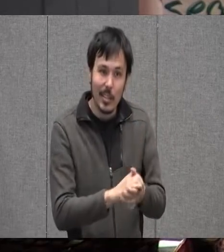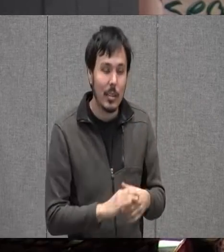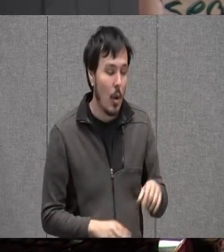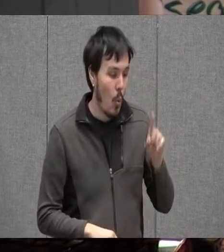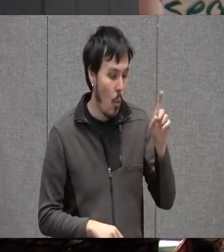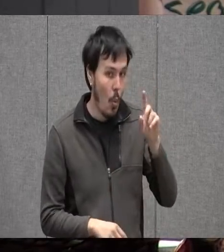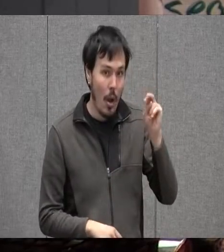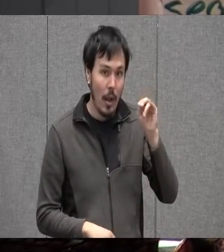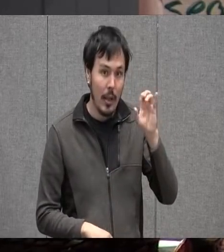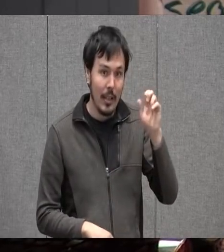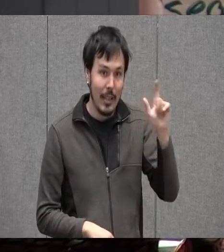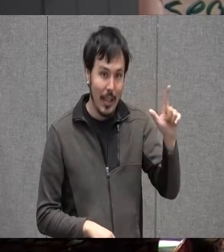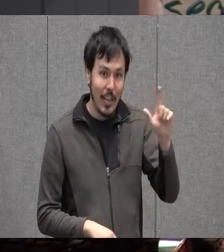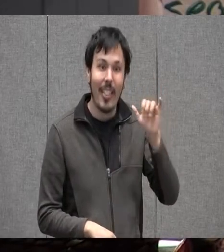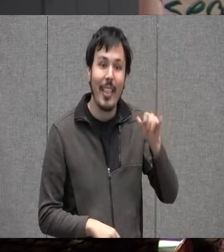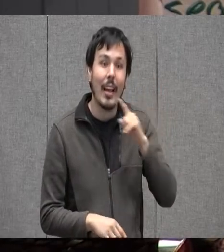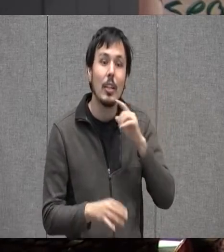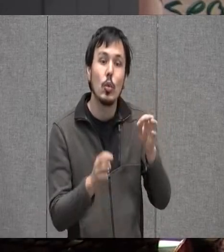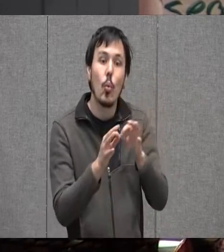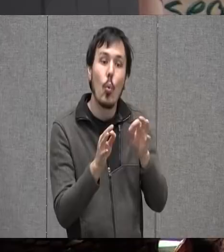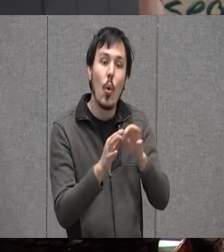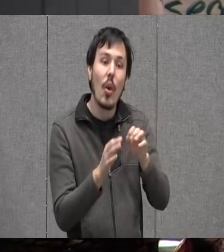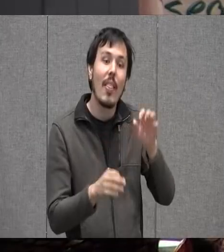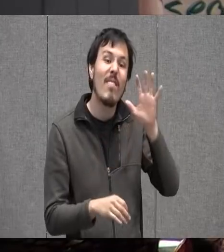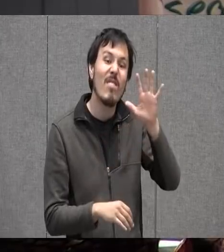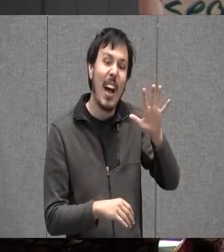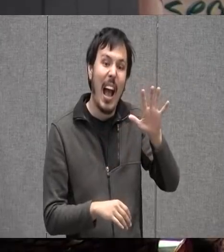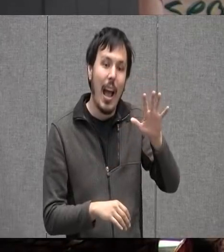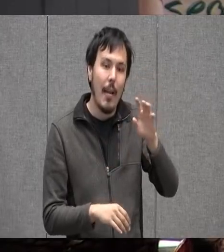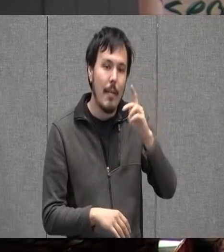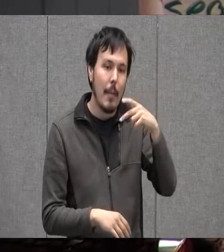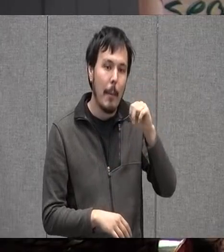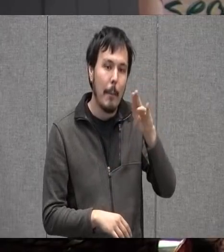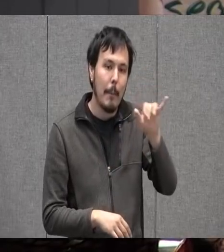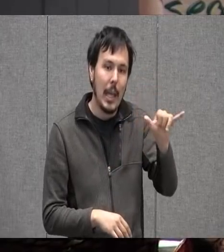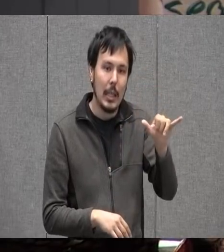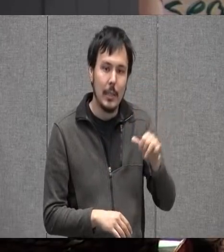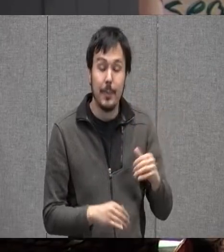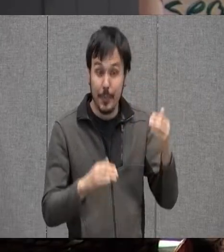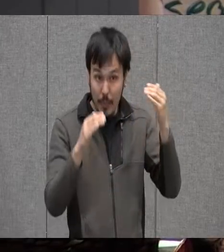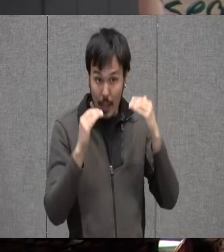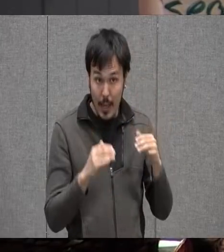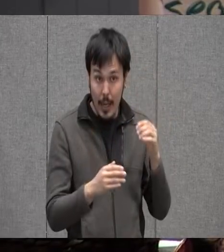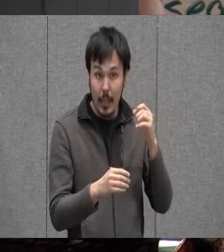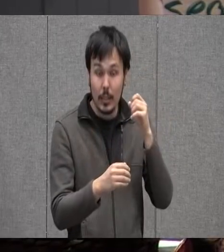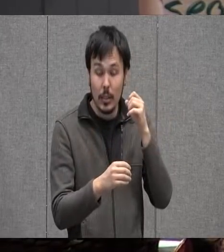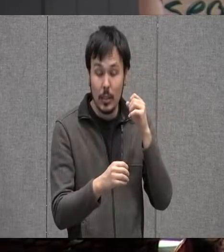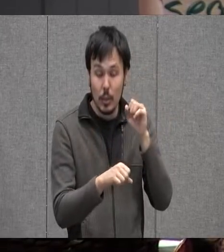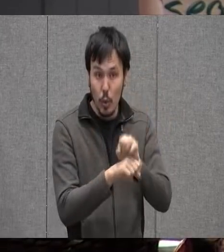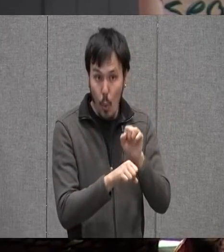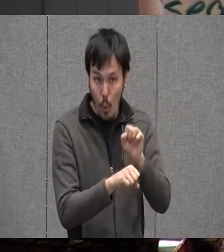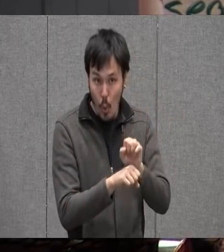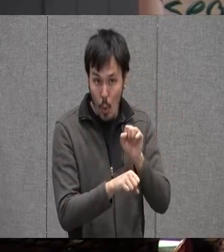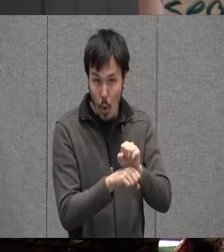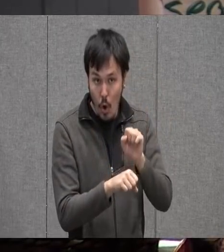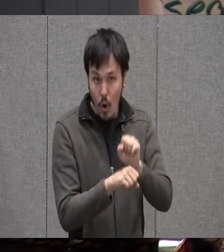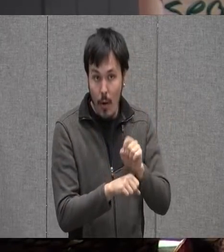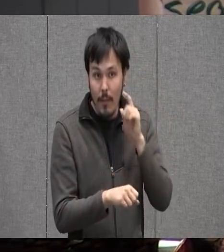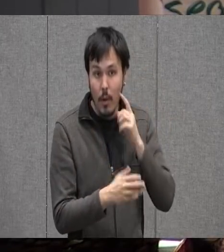"as five pennies or five cents." The next chore that we could do to earn some money